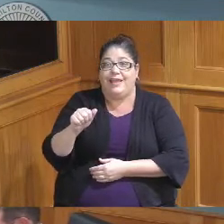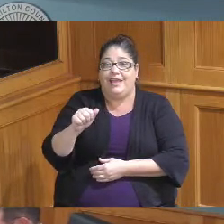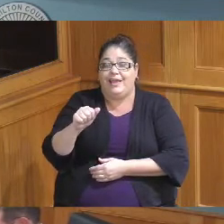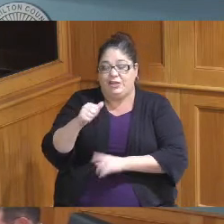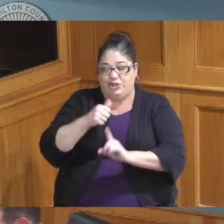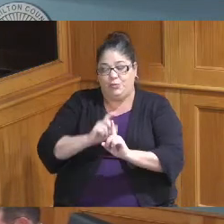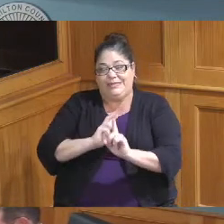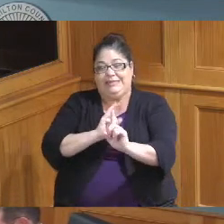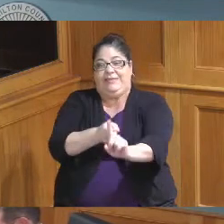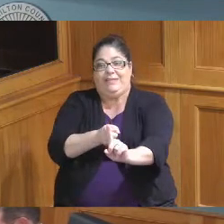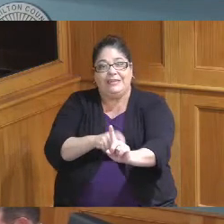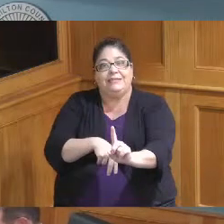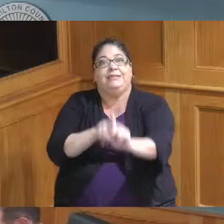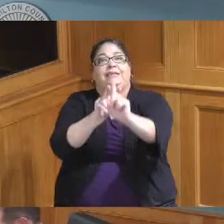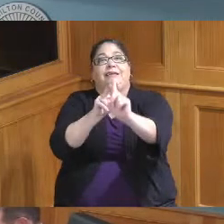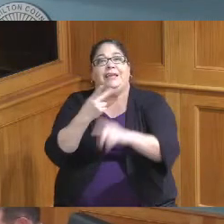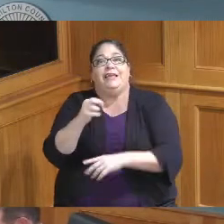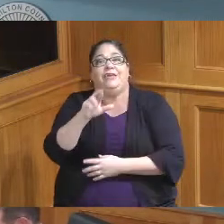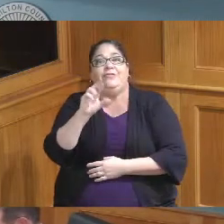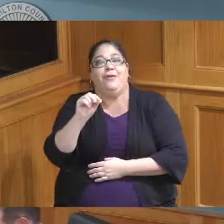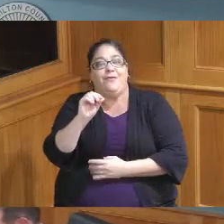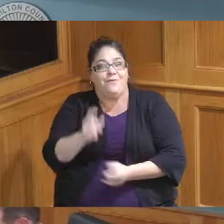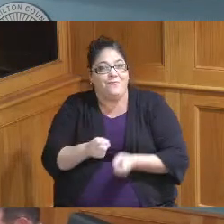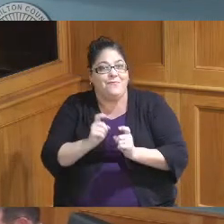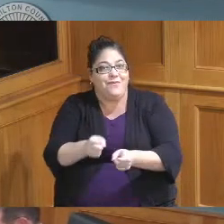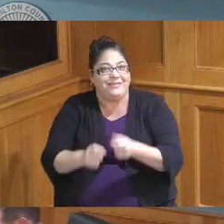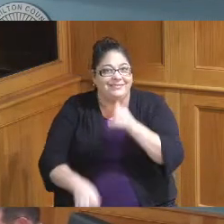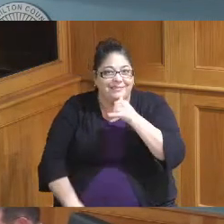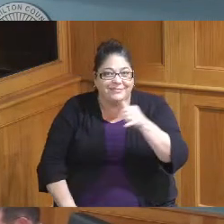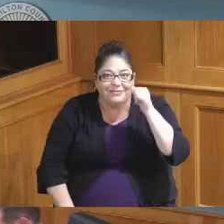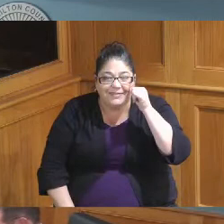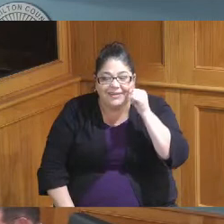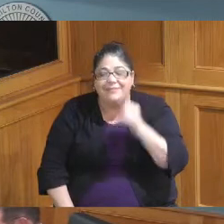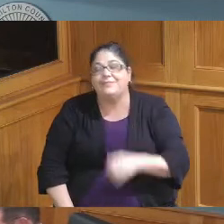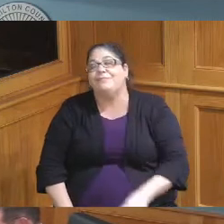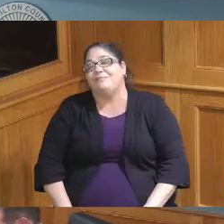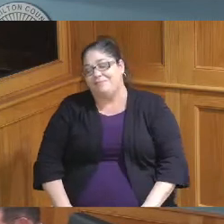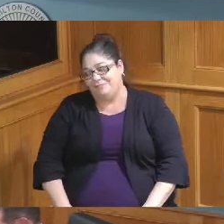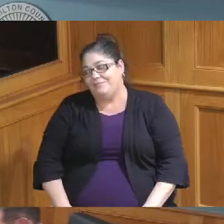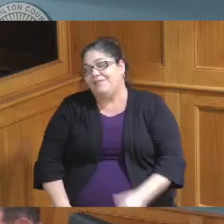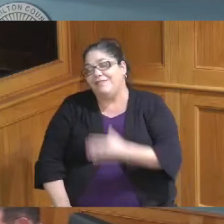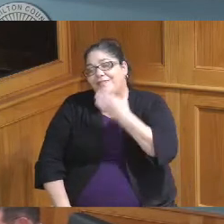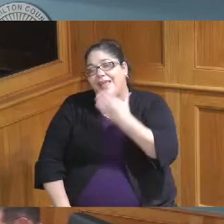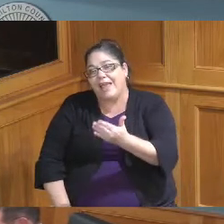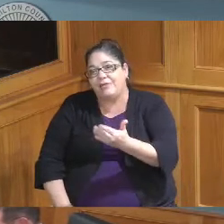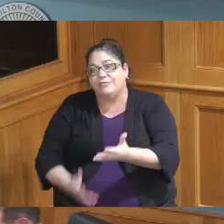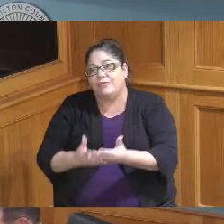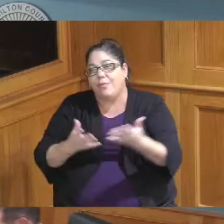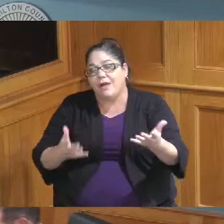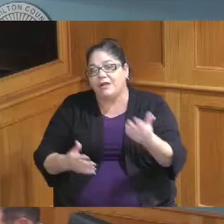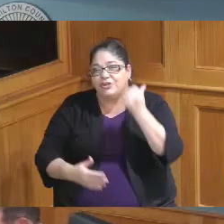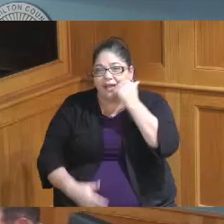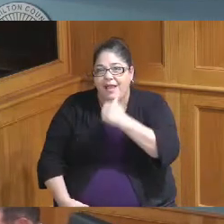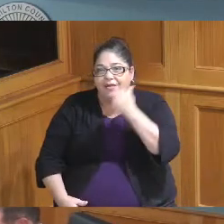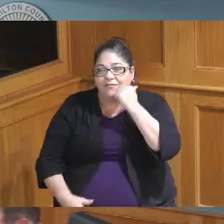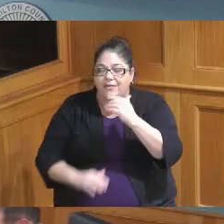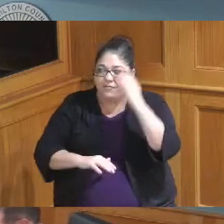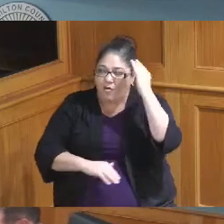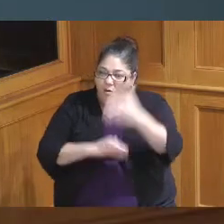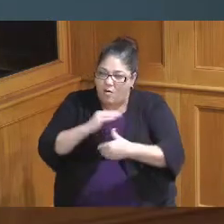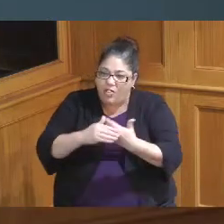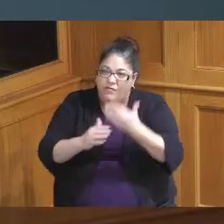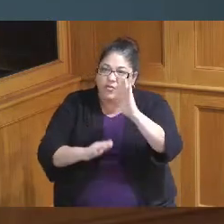award so you know just thank you so so much every day all that you all do and especially what you